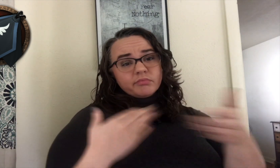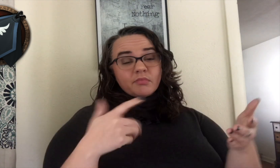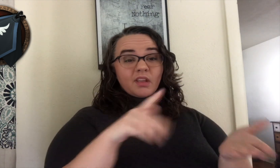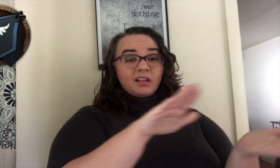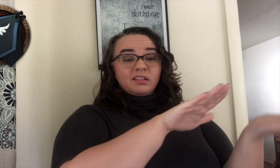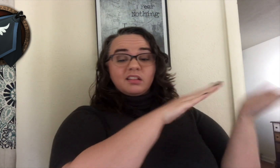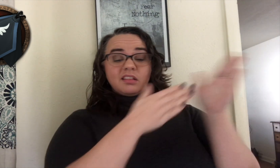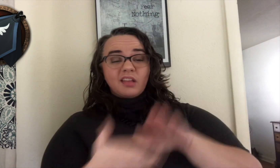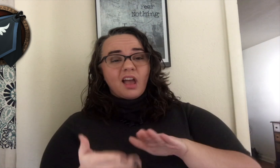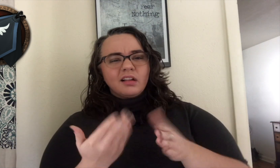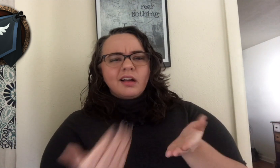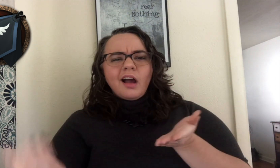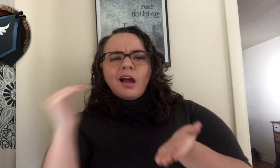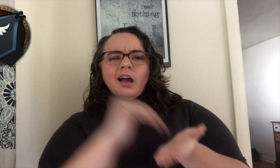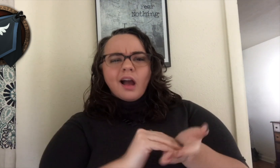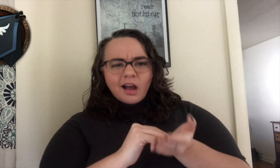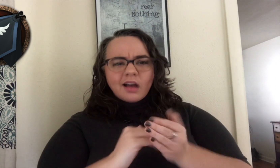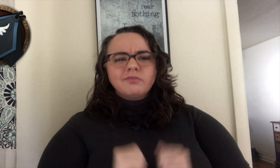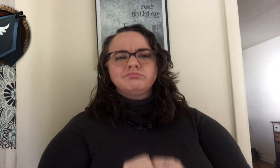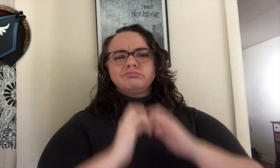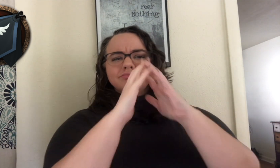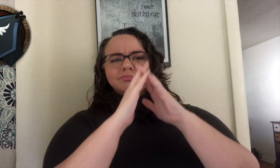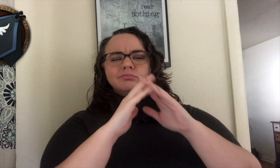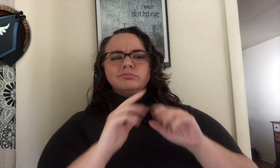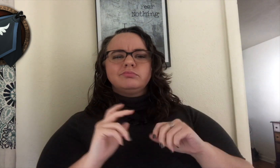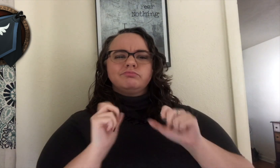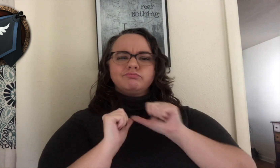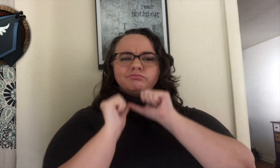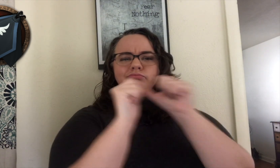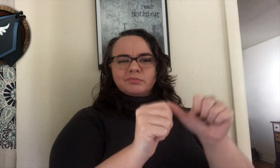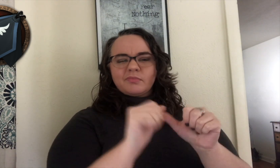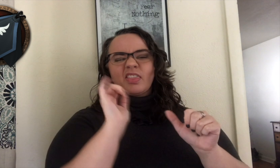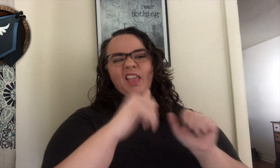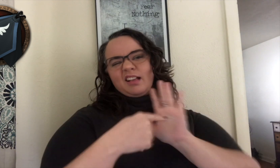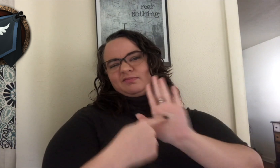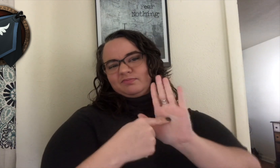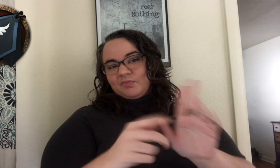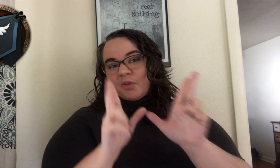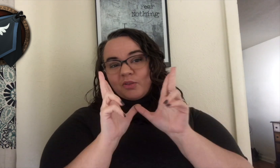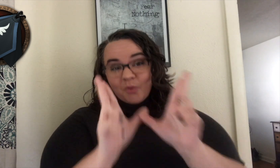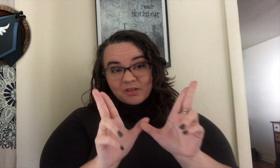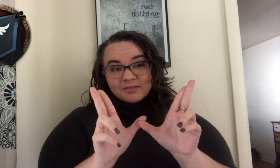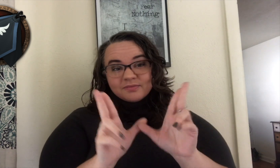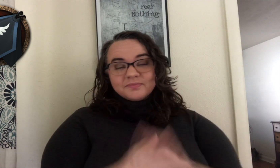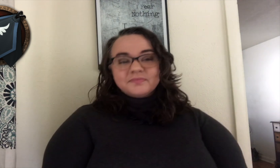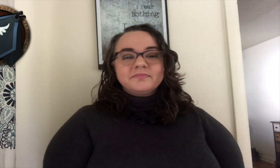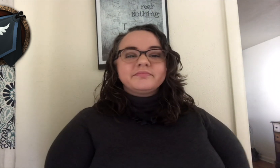undaunted by even death and will always rise again to any obstacle yet to be overcome. That is the true symbol of Undaunted.